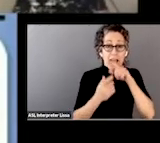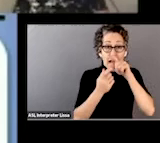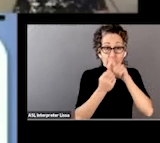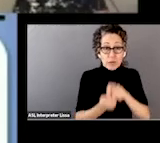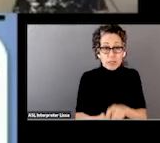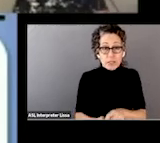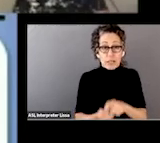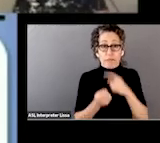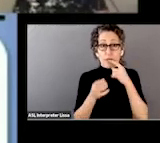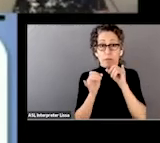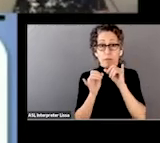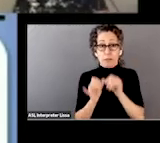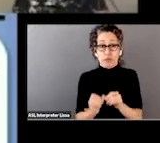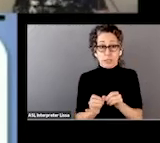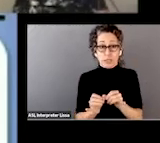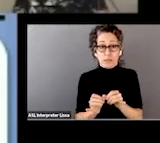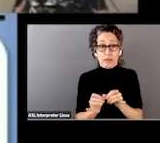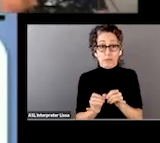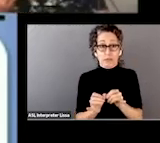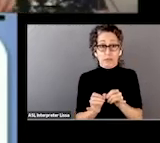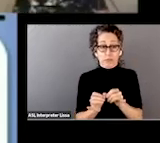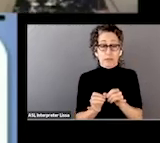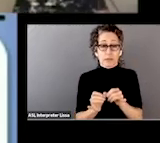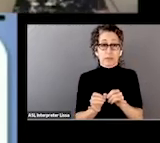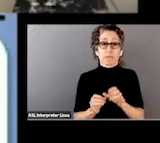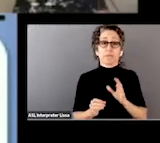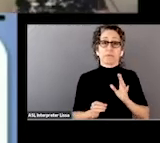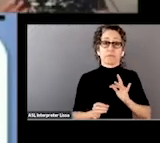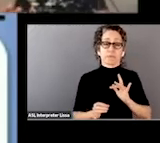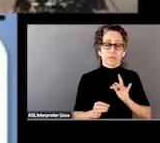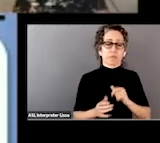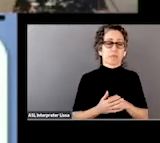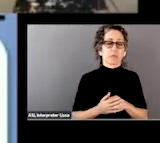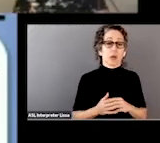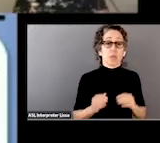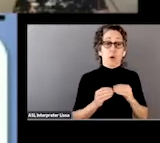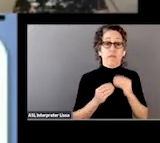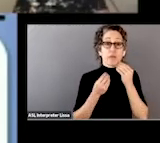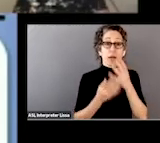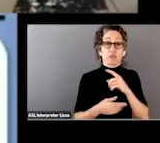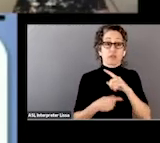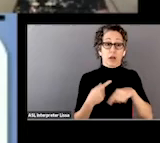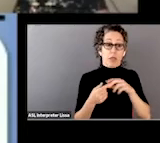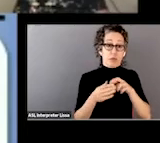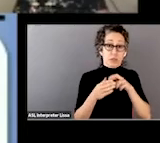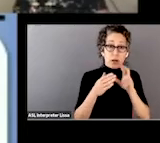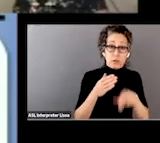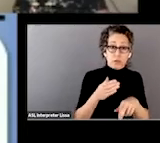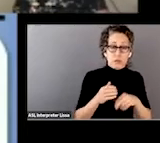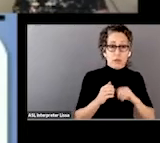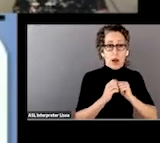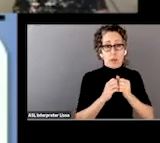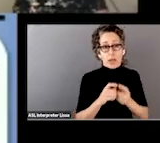that we are talking about. For more information on our results and how we implemented our method,